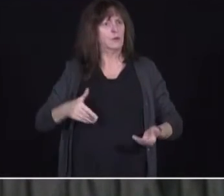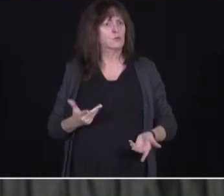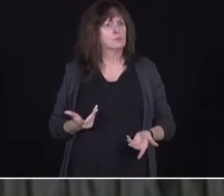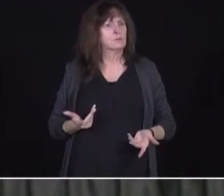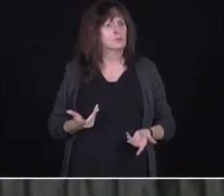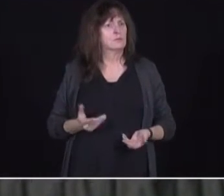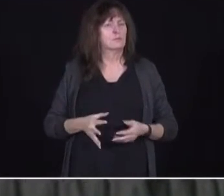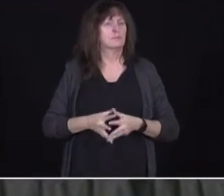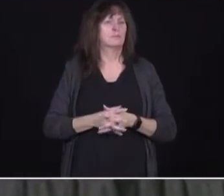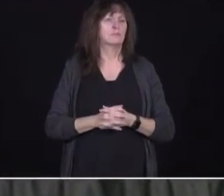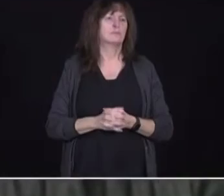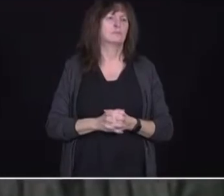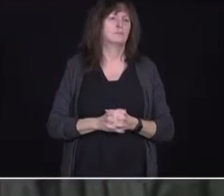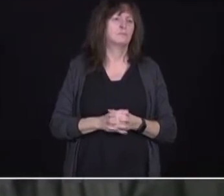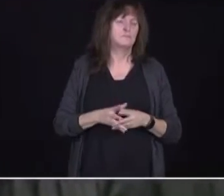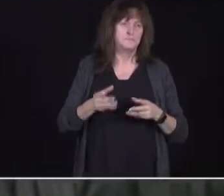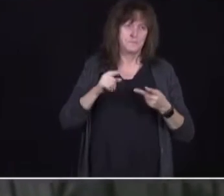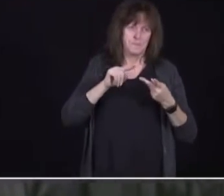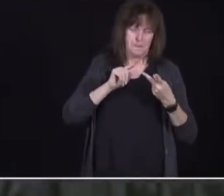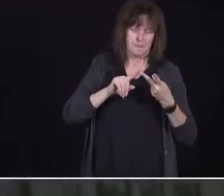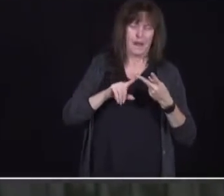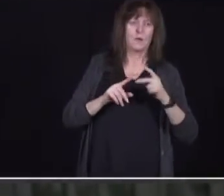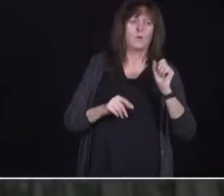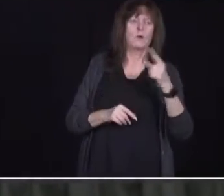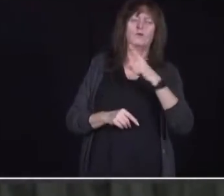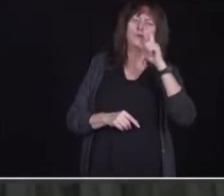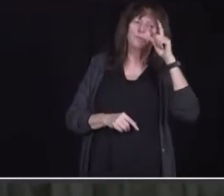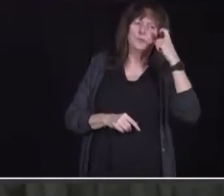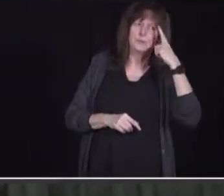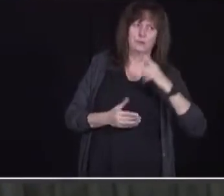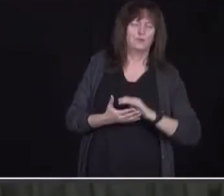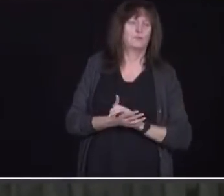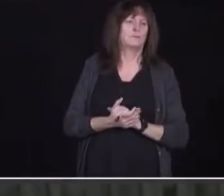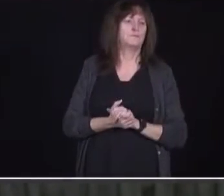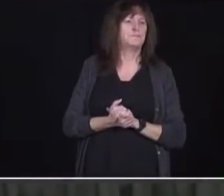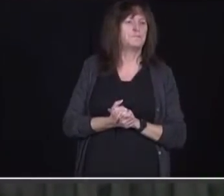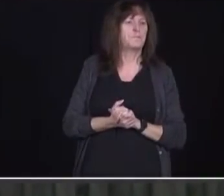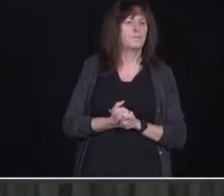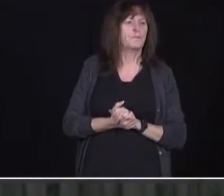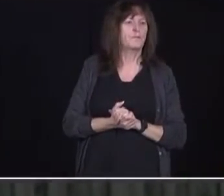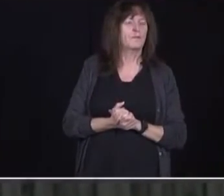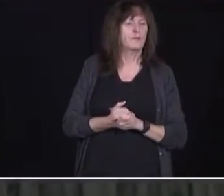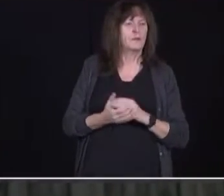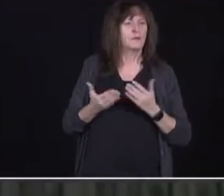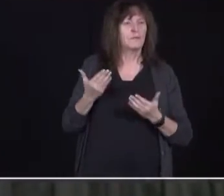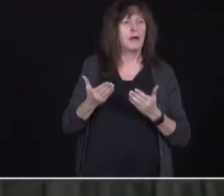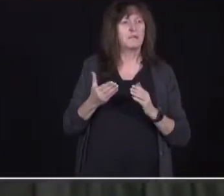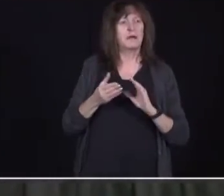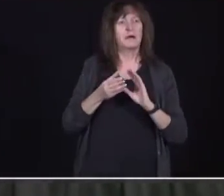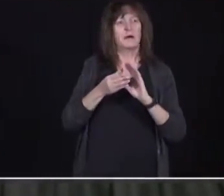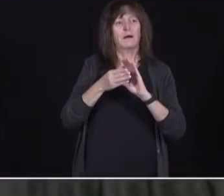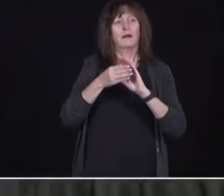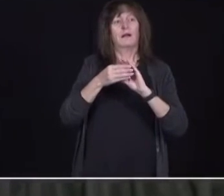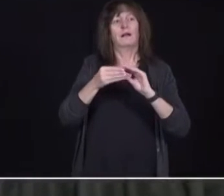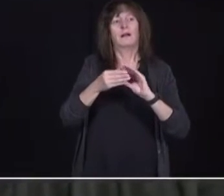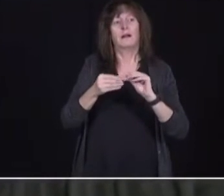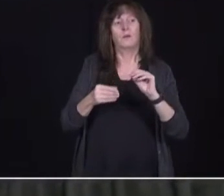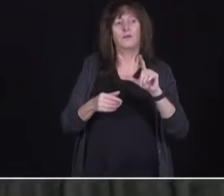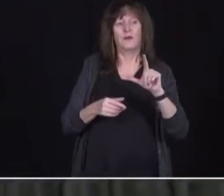Just with the sites and the capacity we have right now without adding to it. Followup? Premier I'm wondering if you broke some news